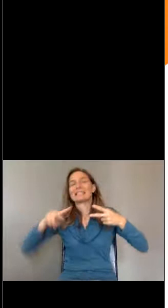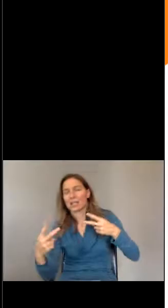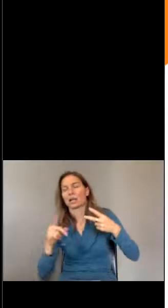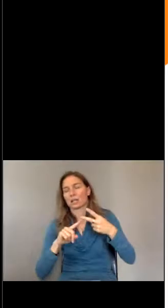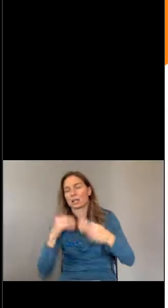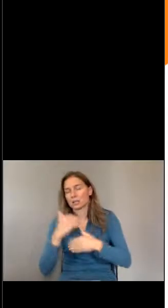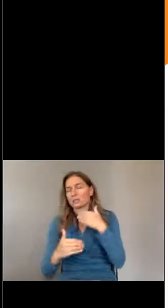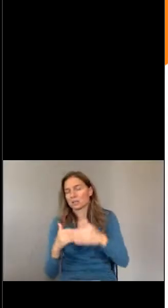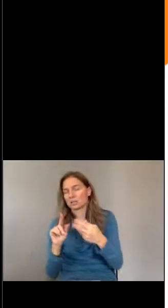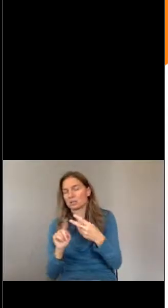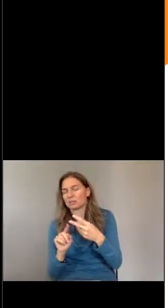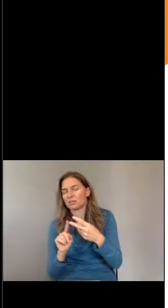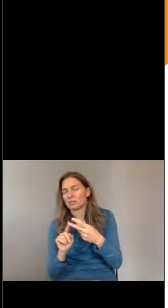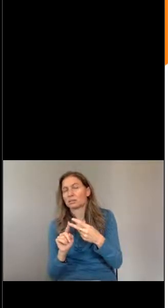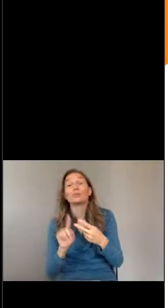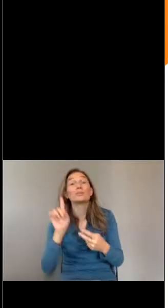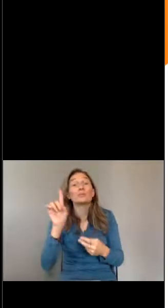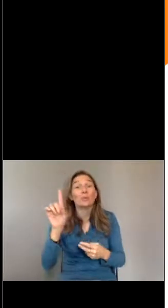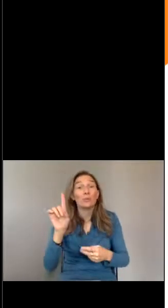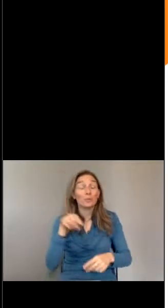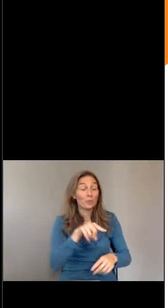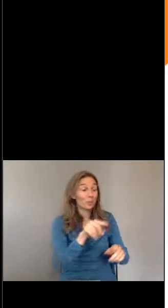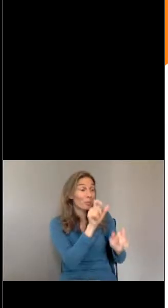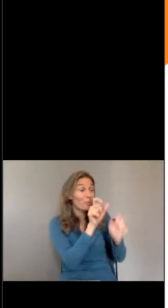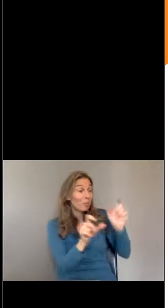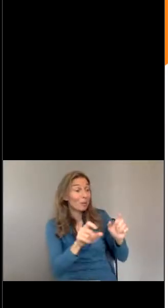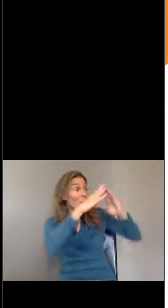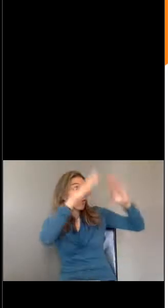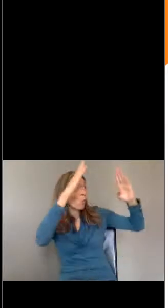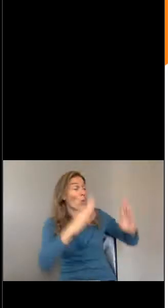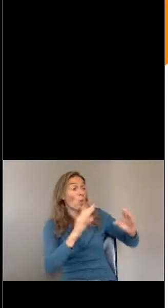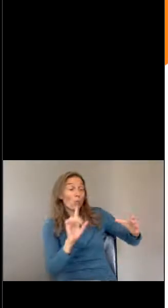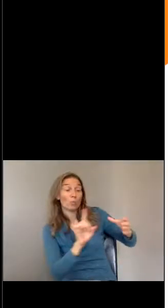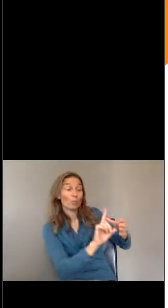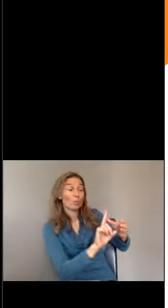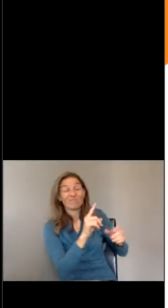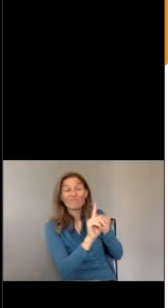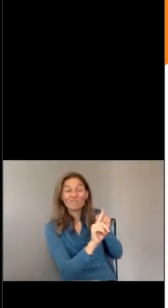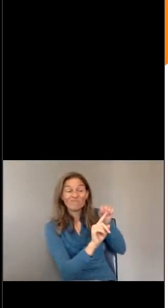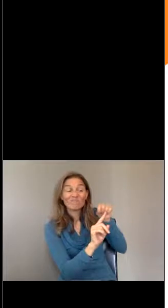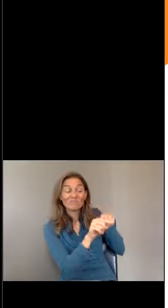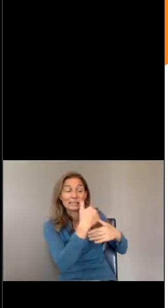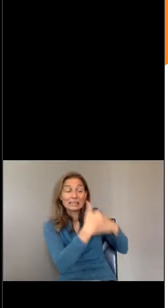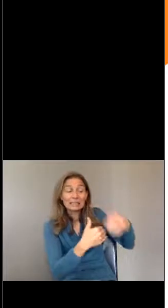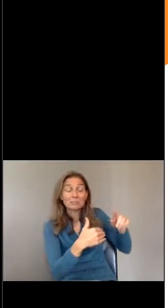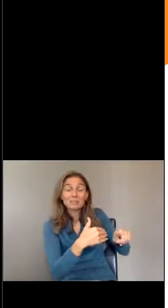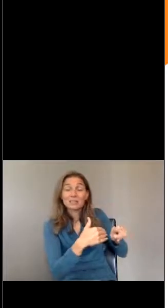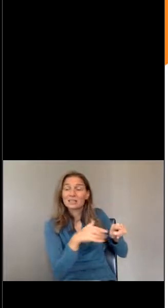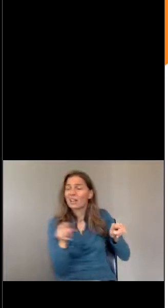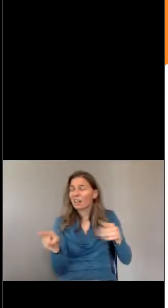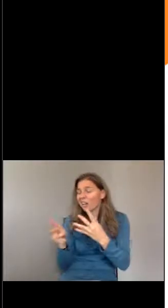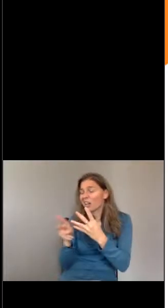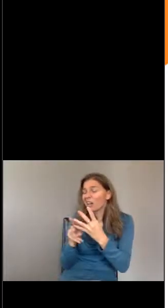who are part of the household, they don't get the benefit from them because they doesn't take into consideration